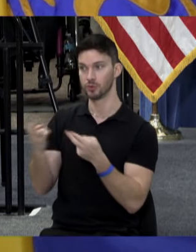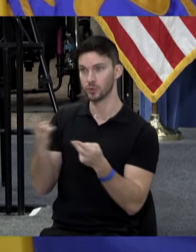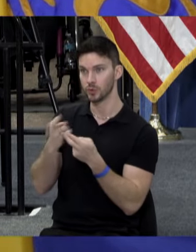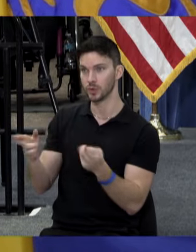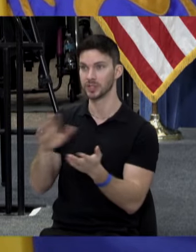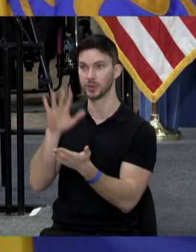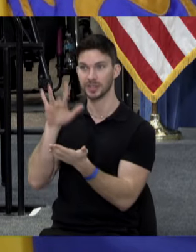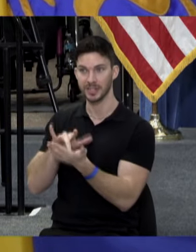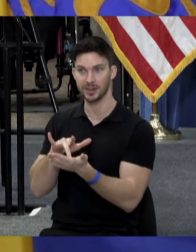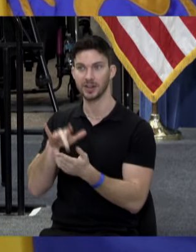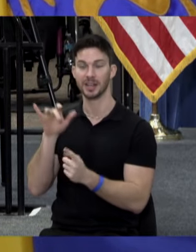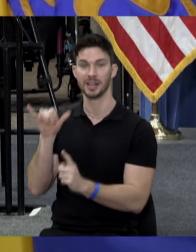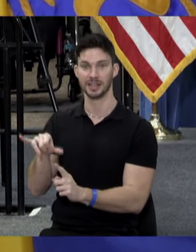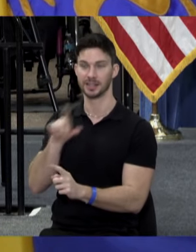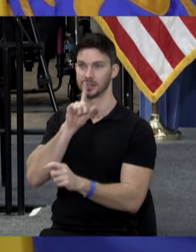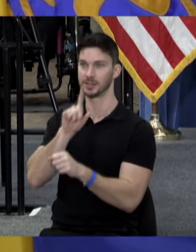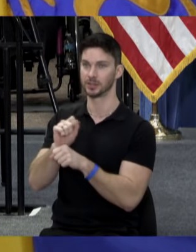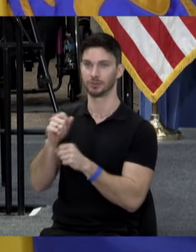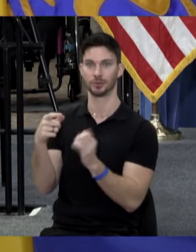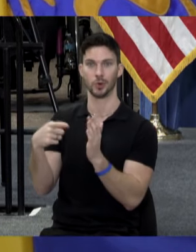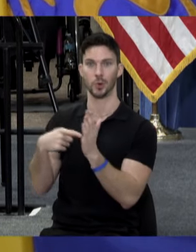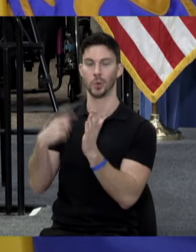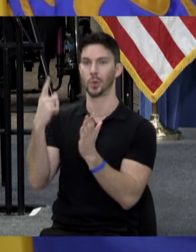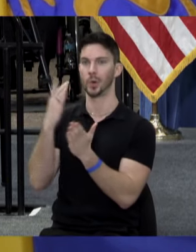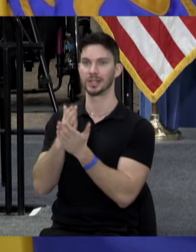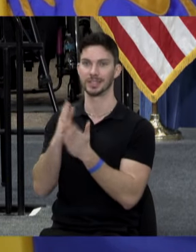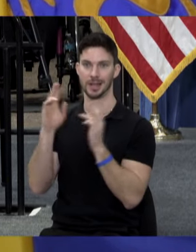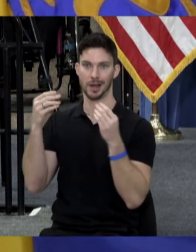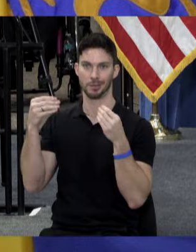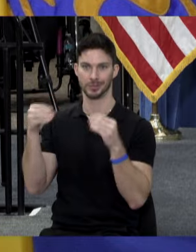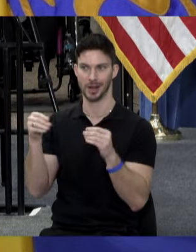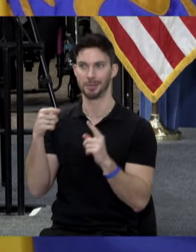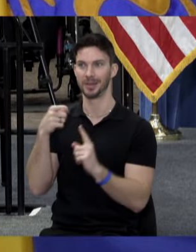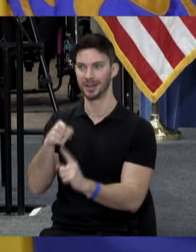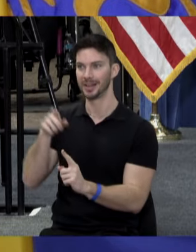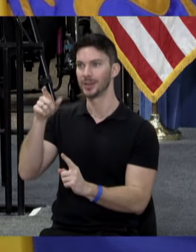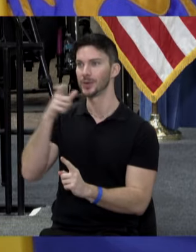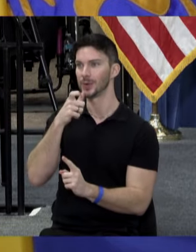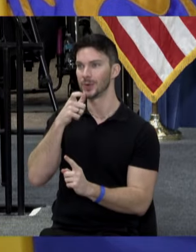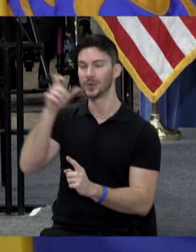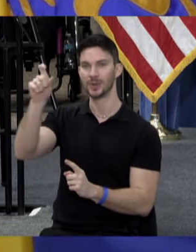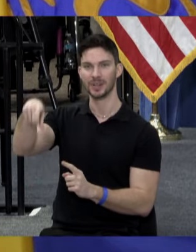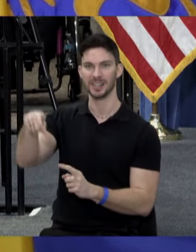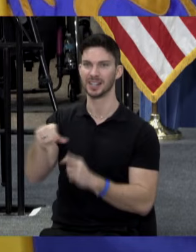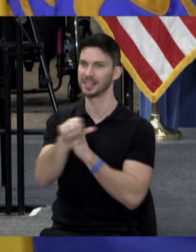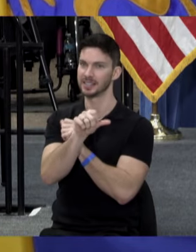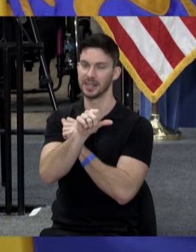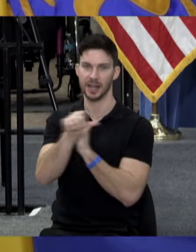which is in fact a one-stop shop for those that need help with any mobility impairment. It does